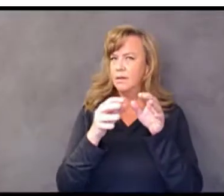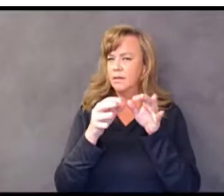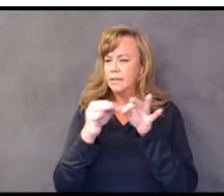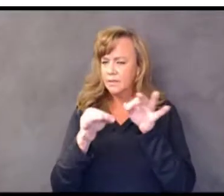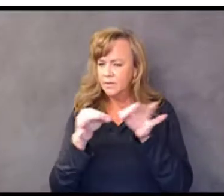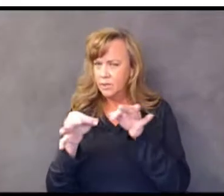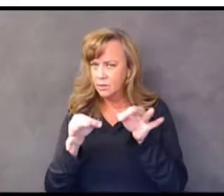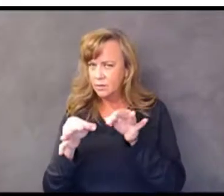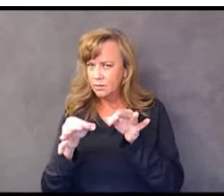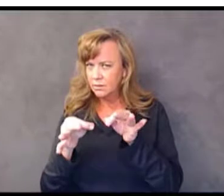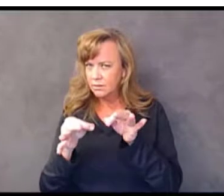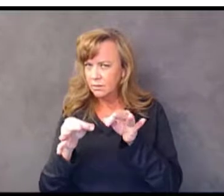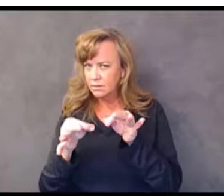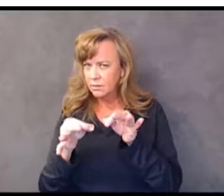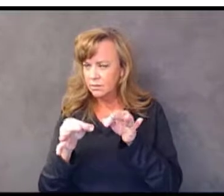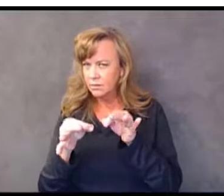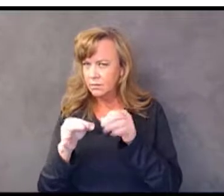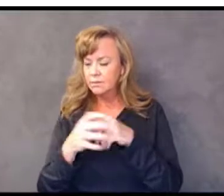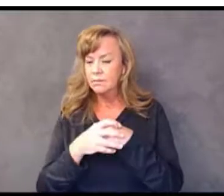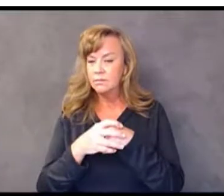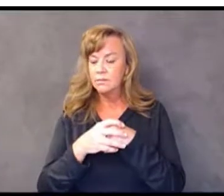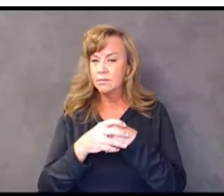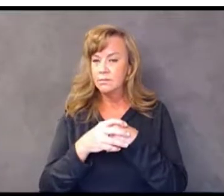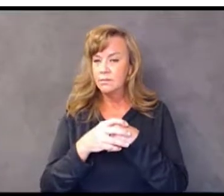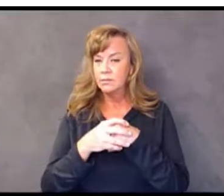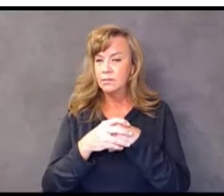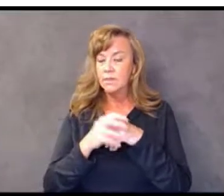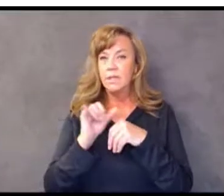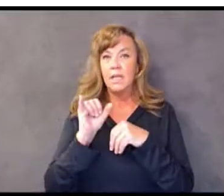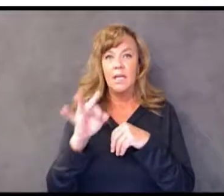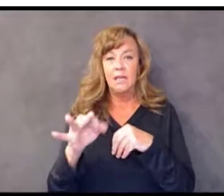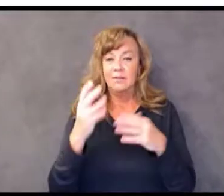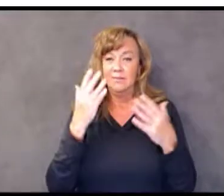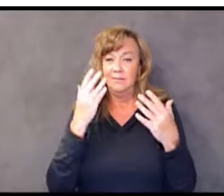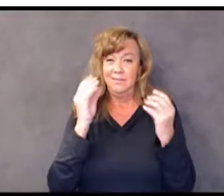Fingerspelling should only be used when there is not a sign for the word.